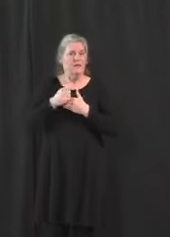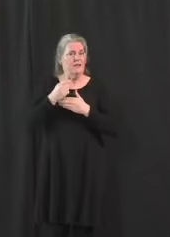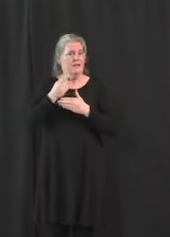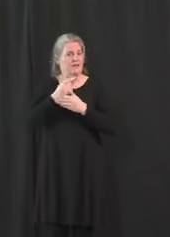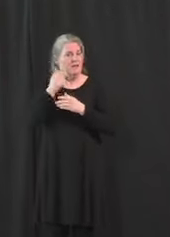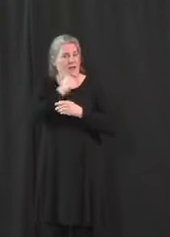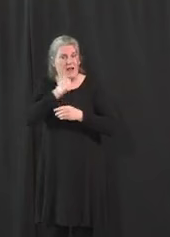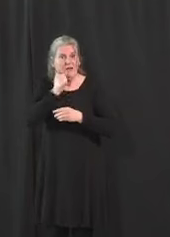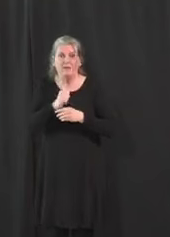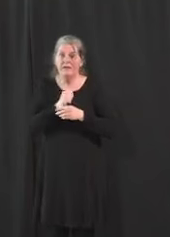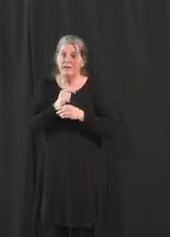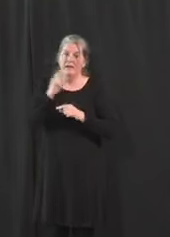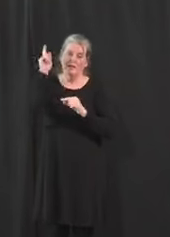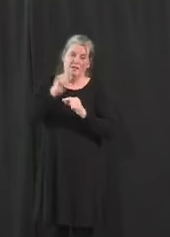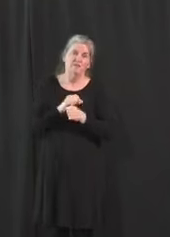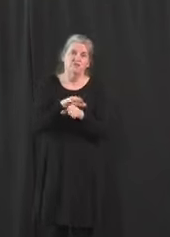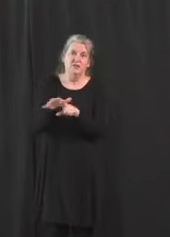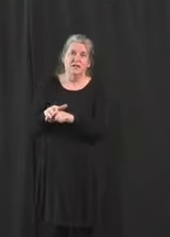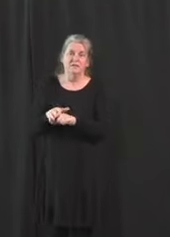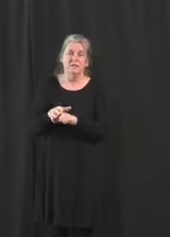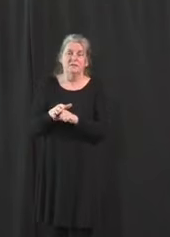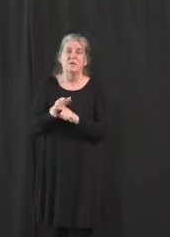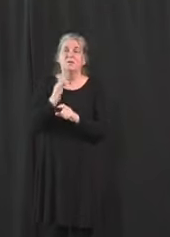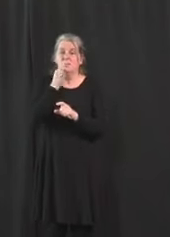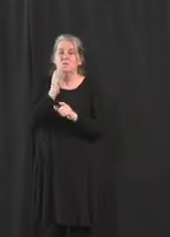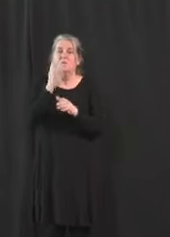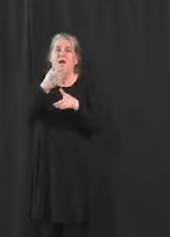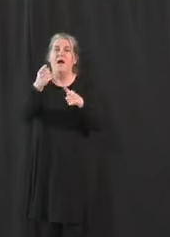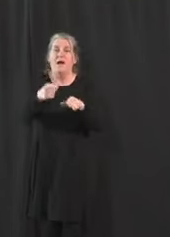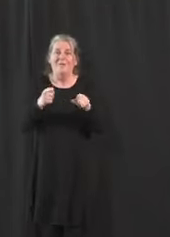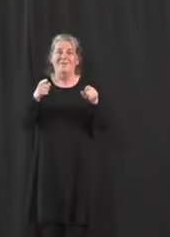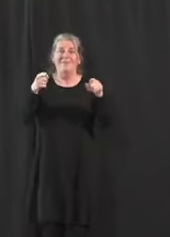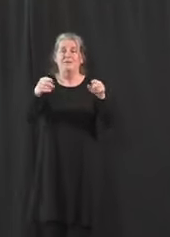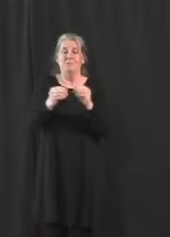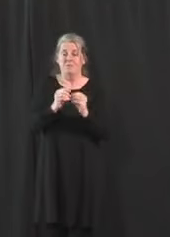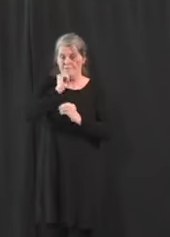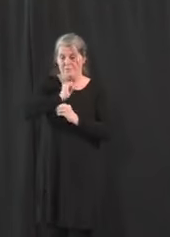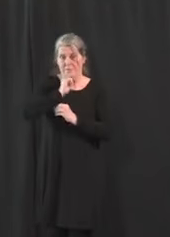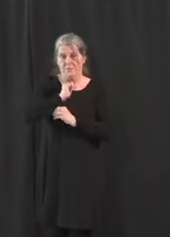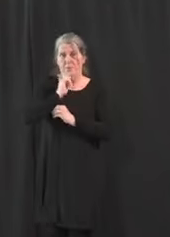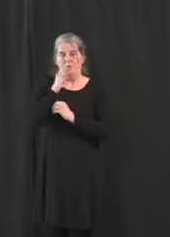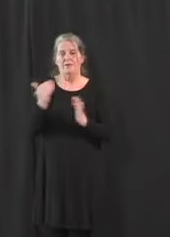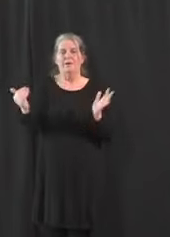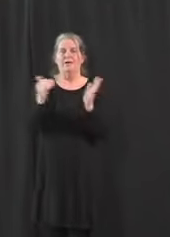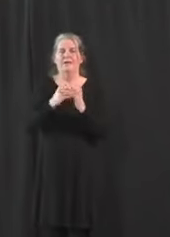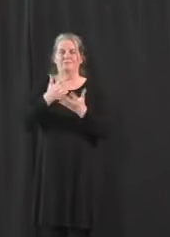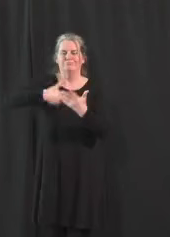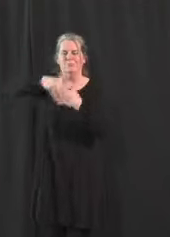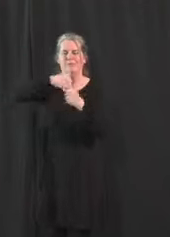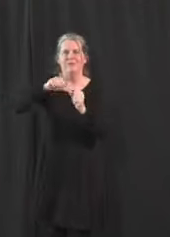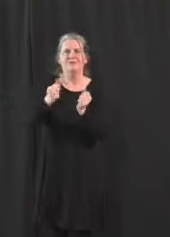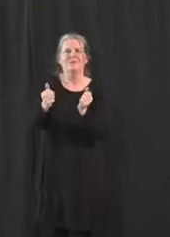WE CAN ALL GATHER ONCE AGAIN. SO AGAIN THANK YOU VERY MUCH. OUR FIRST PRIORITY AS A